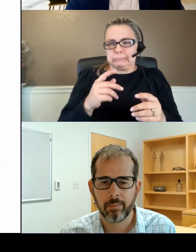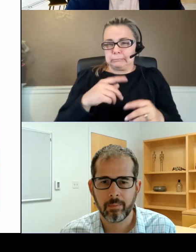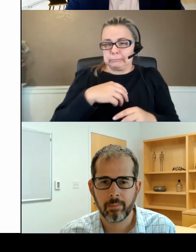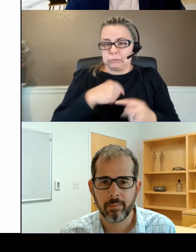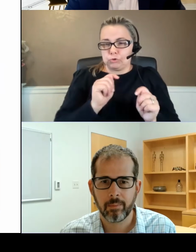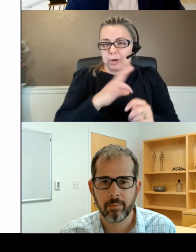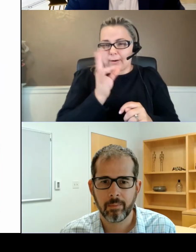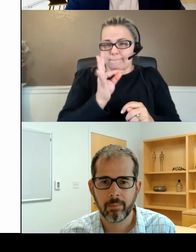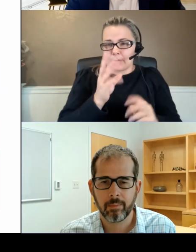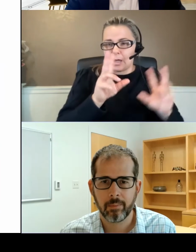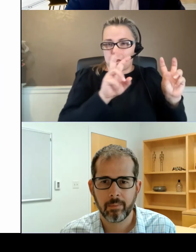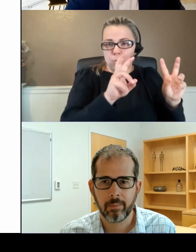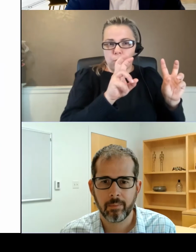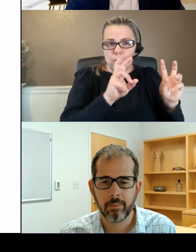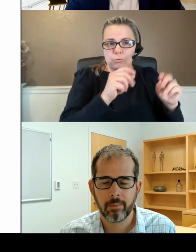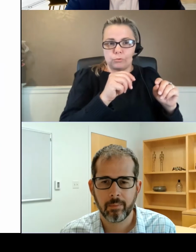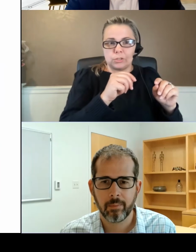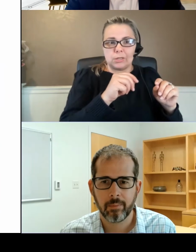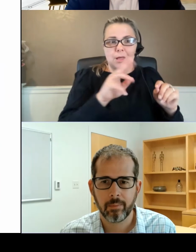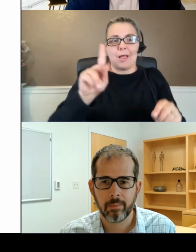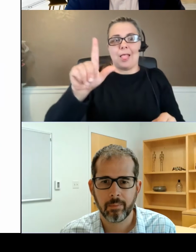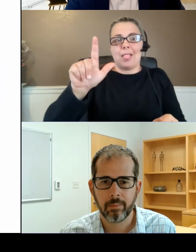that you know we just don't buy and sell tech that people with disabilities can't use